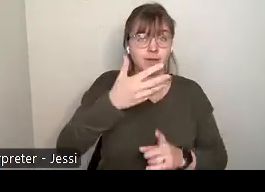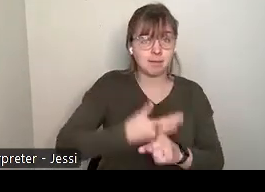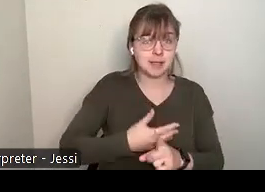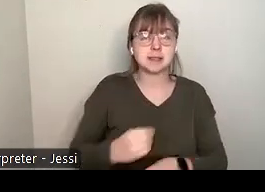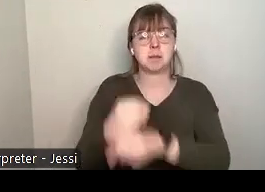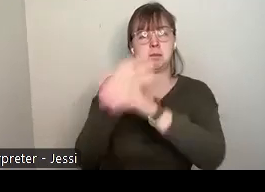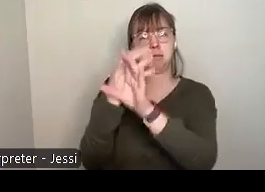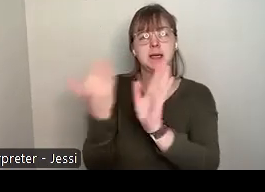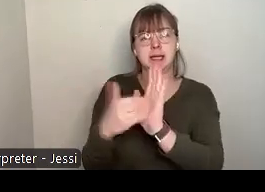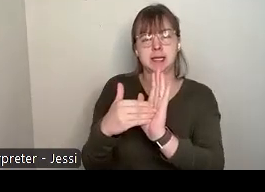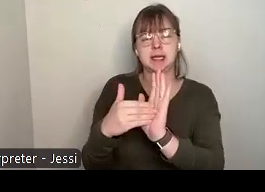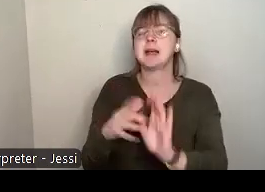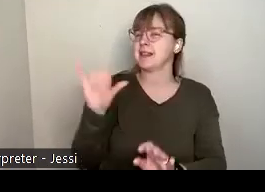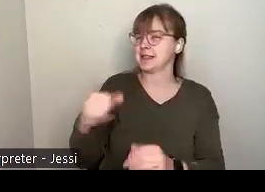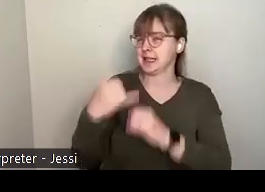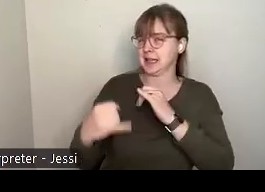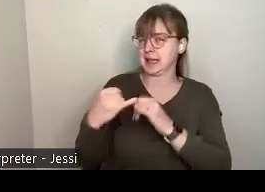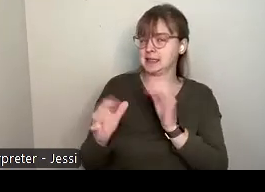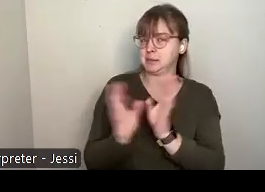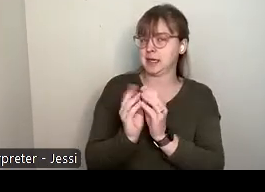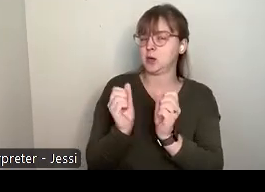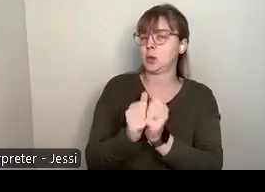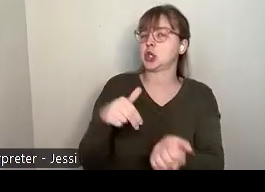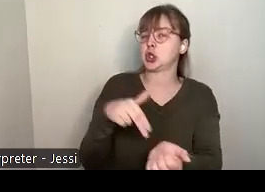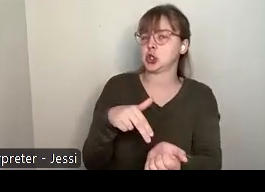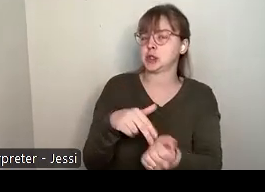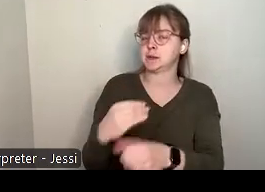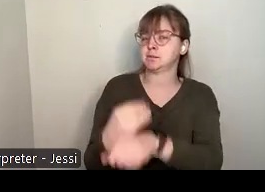U meeting that they'll she'll have with the nurse because the H Rock Family teleconnect